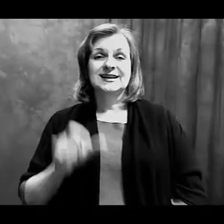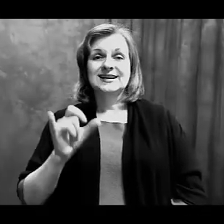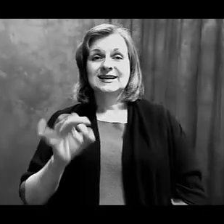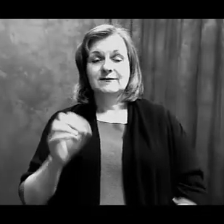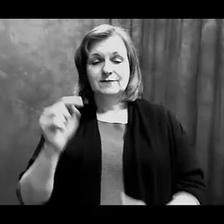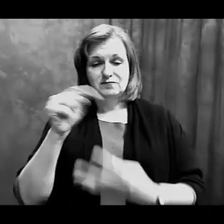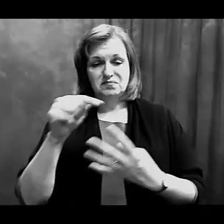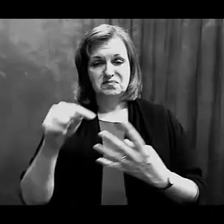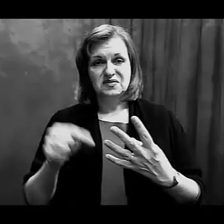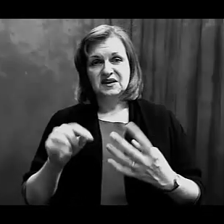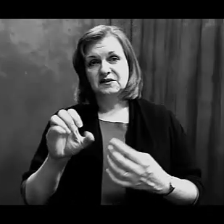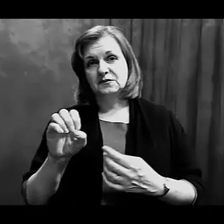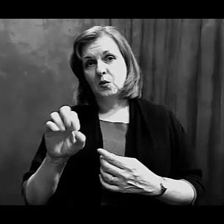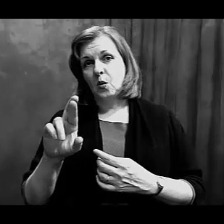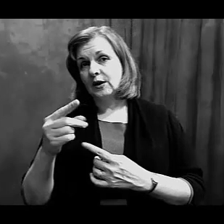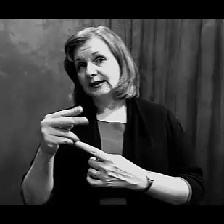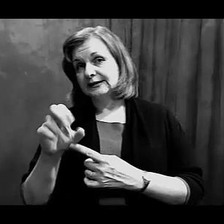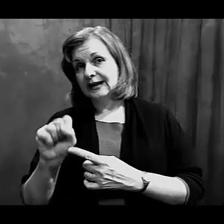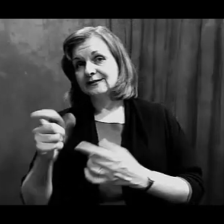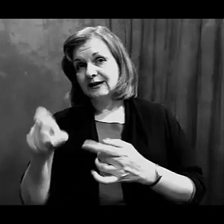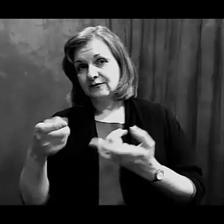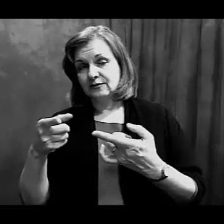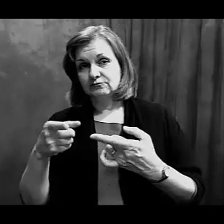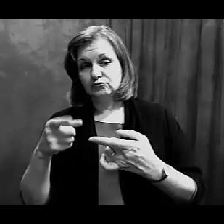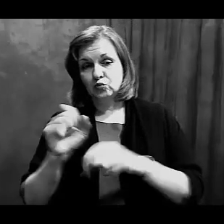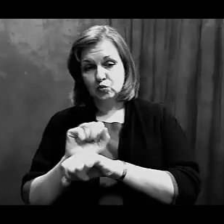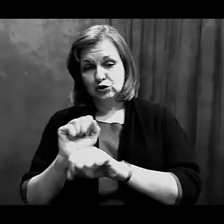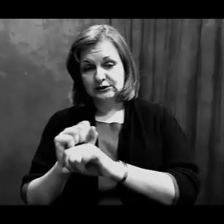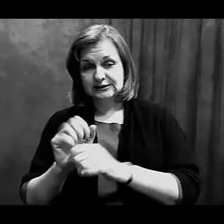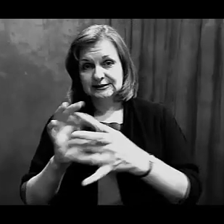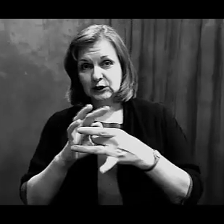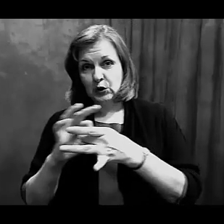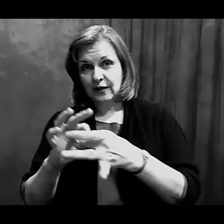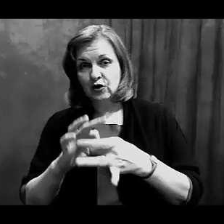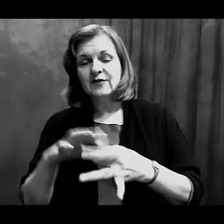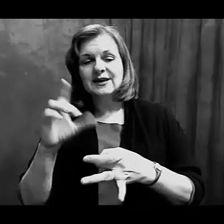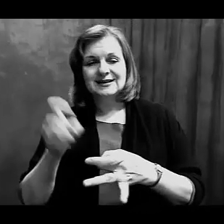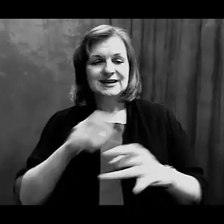if these organelles are doing all of these things they're going to have to communicate